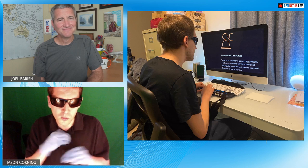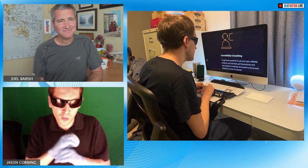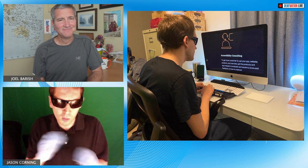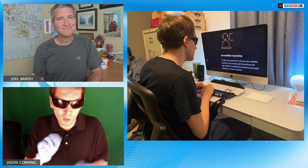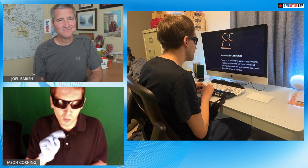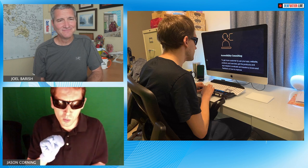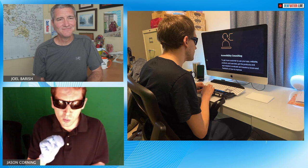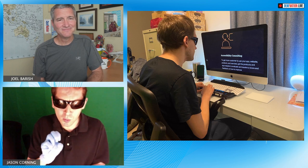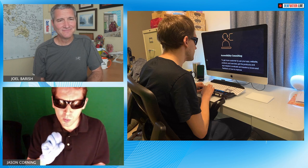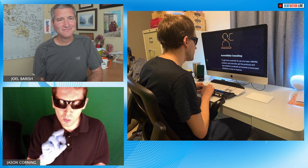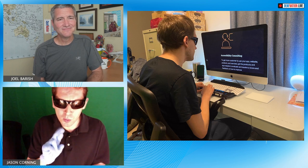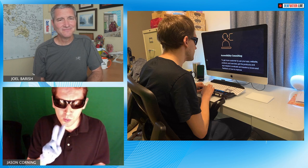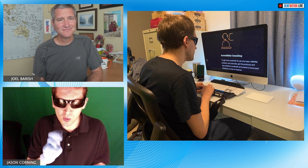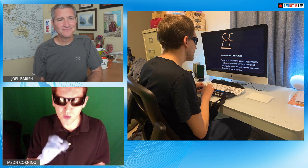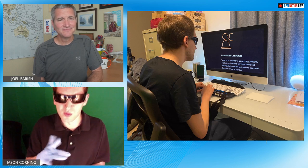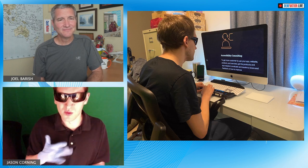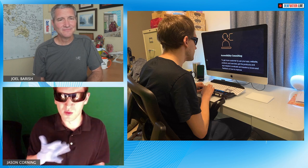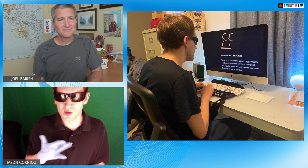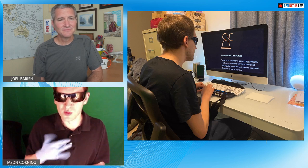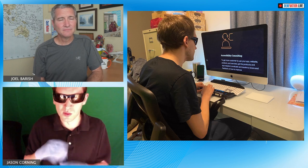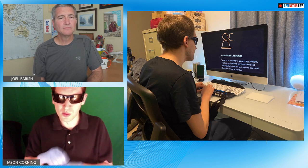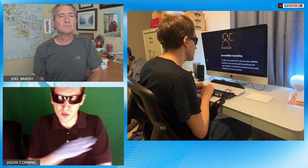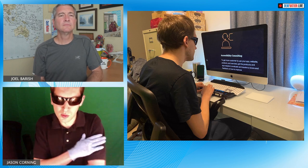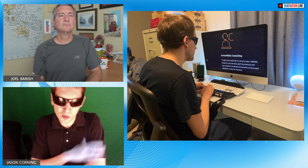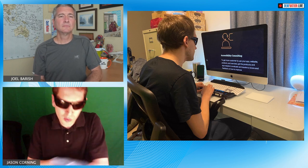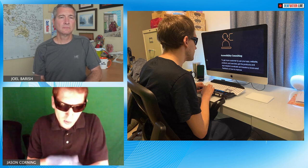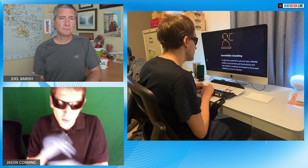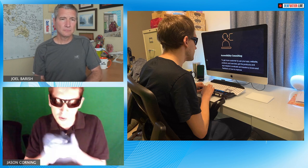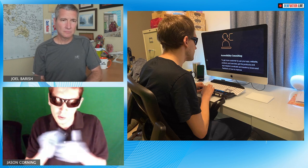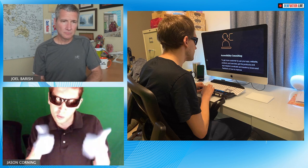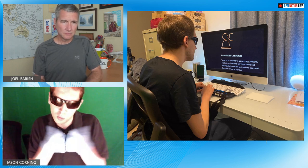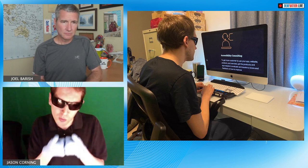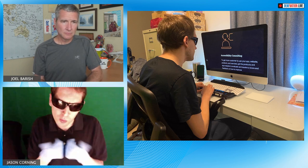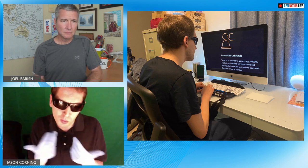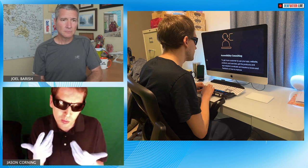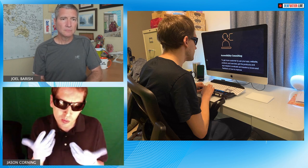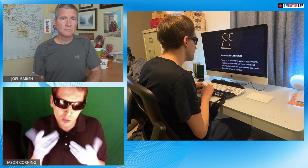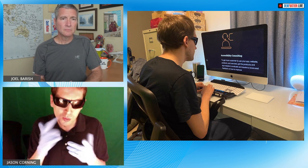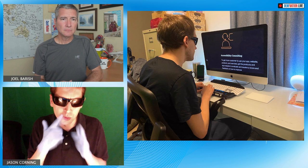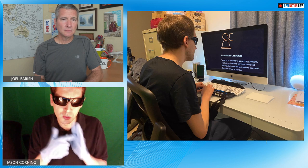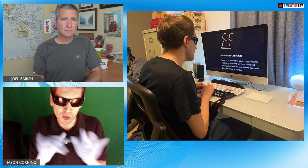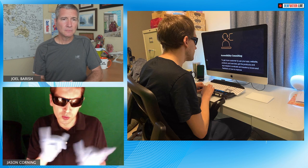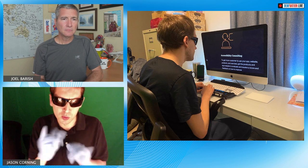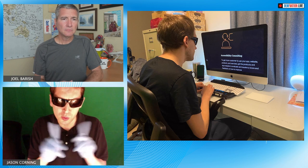some people have no nerve-sense in the arm which is more challenges, for example